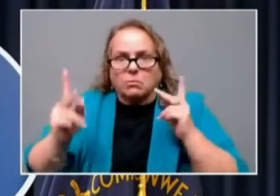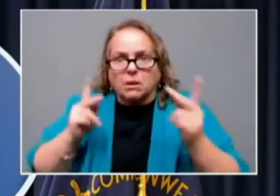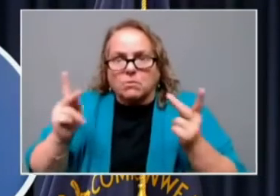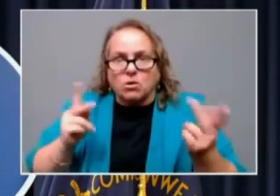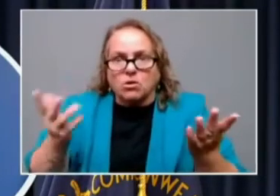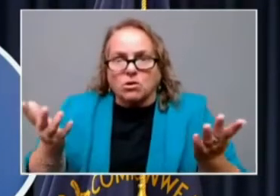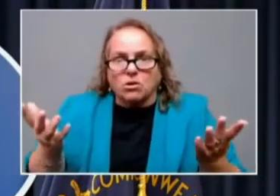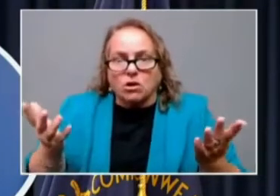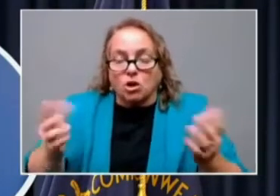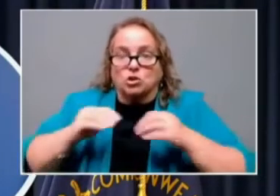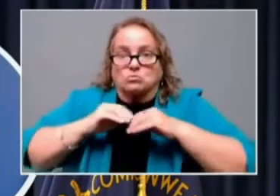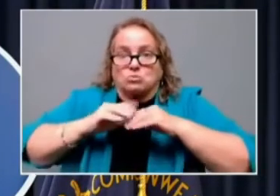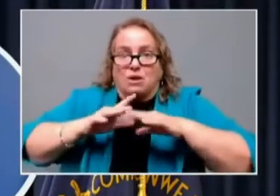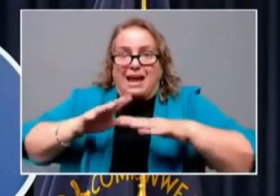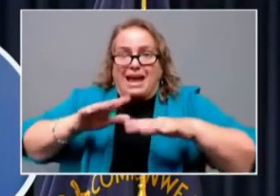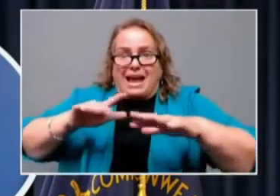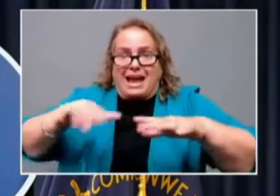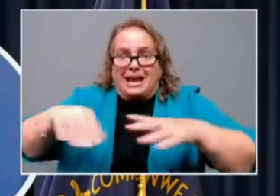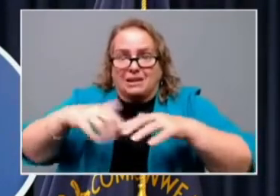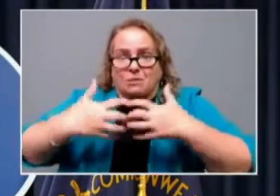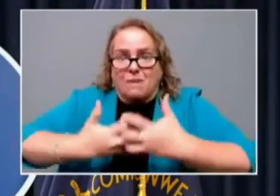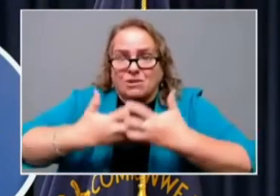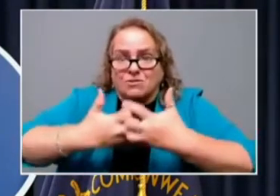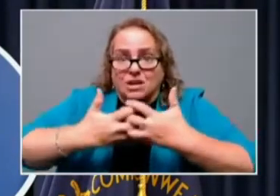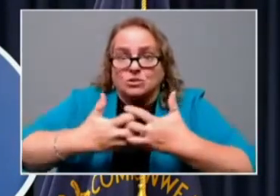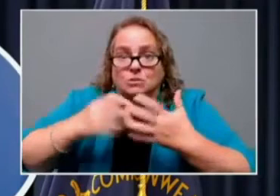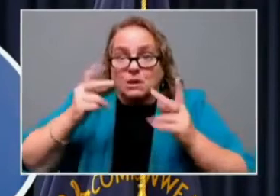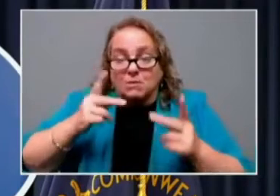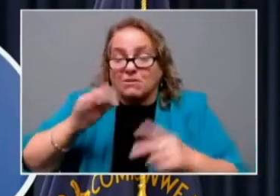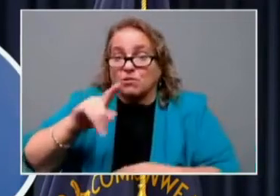your, your your floor? If you're an airline, how do you keep it from taking